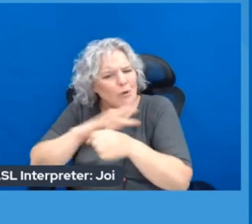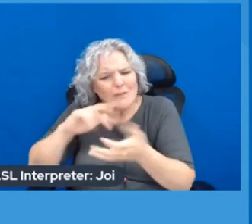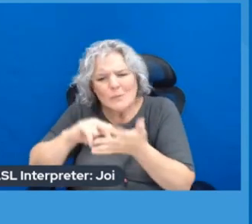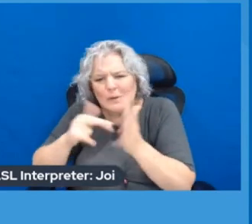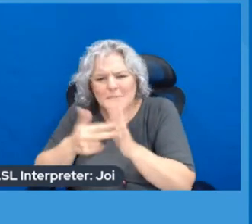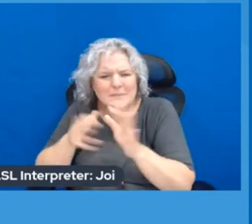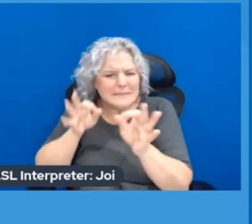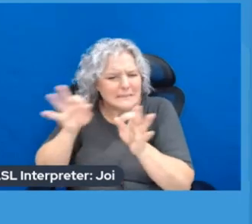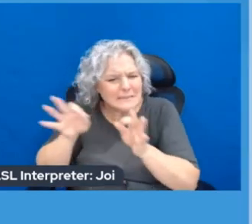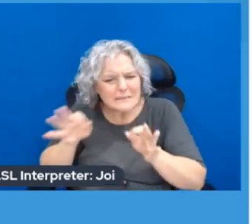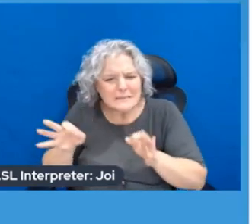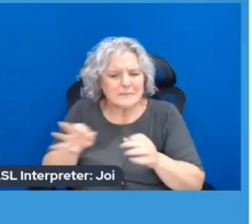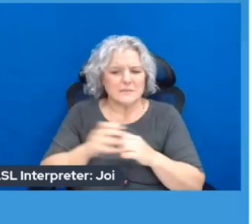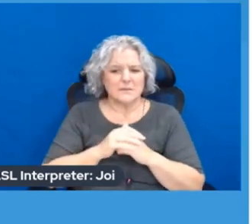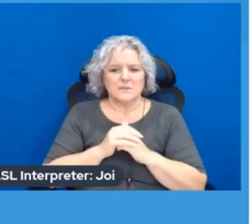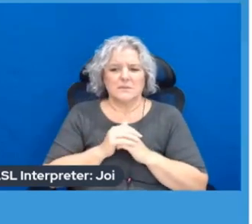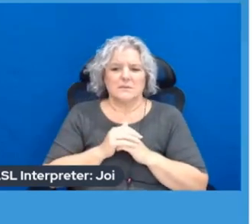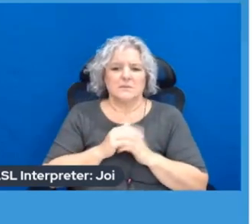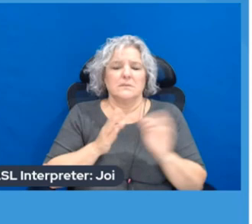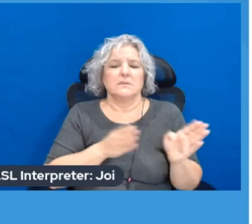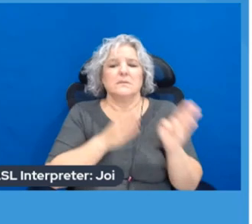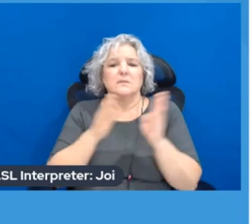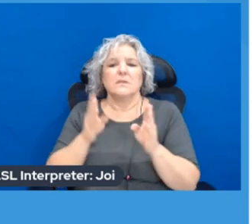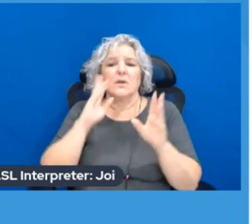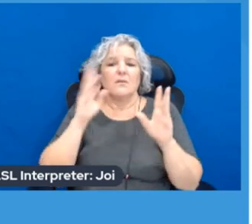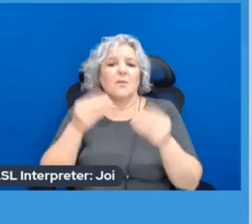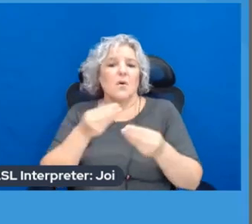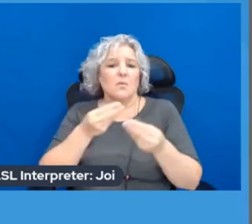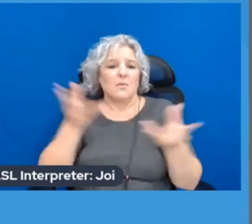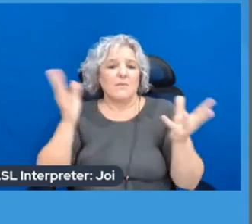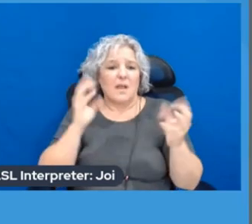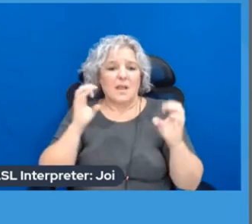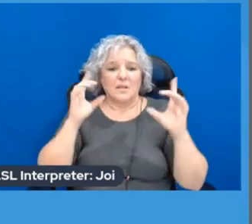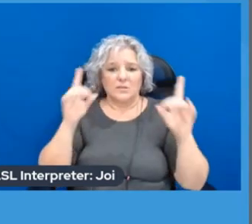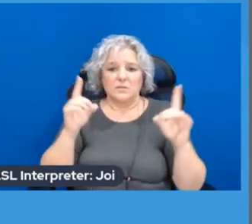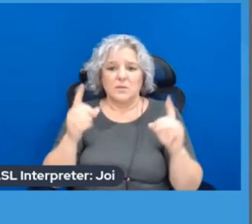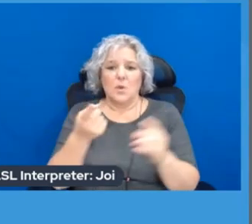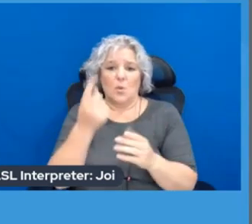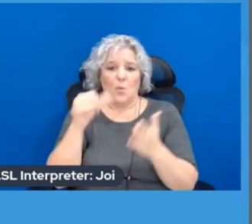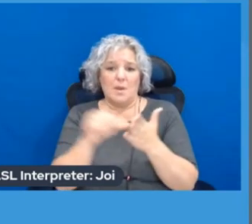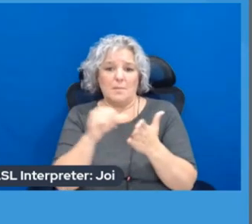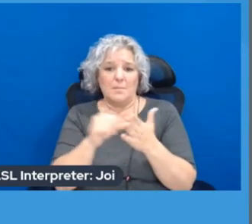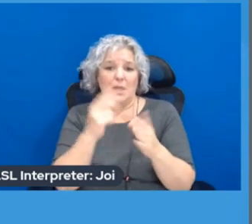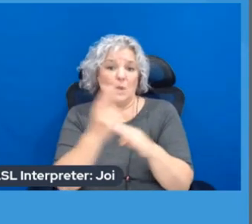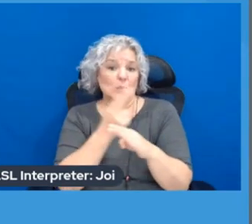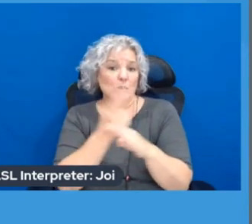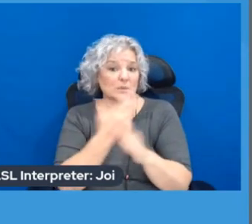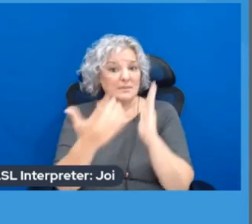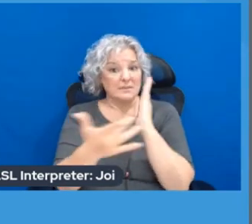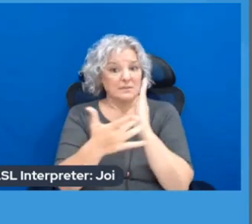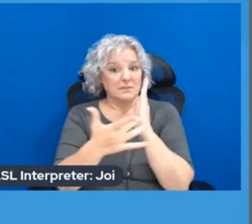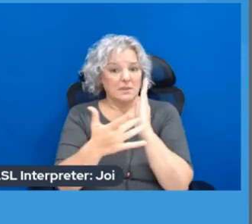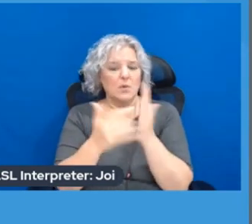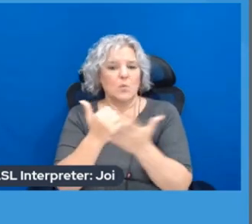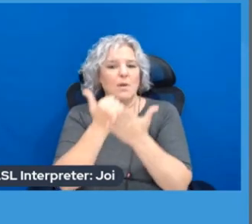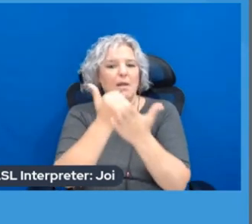Moving to providers and educators. Our page on the use of technology helps practitioners and educators